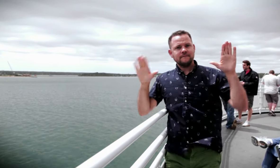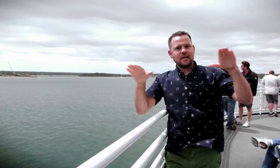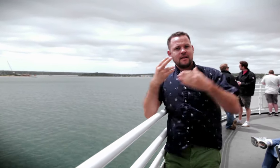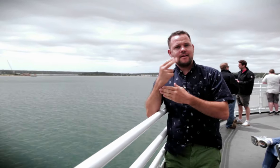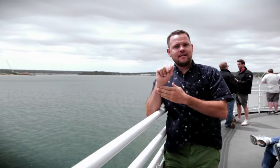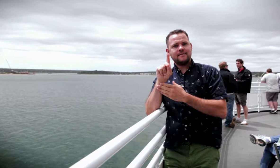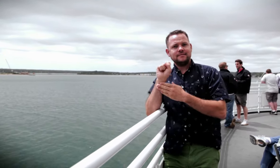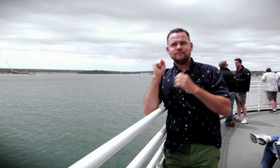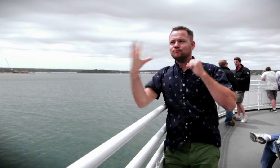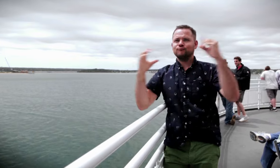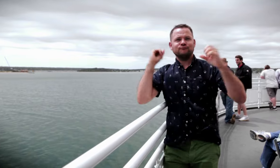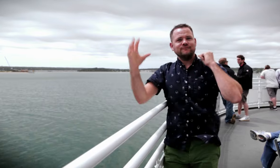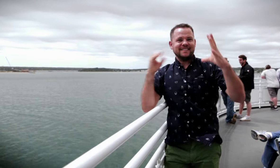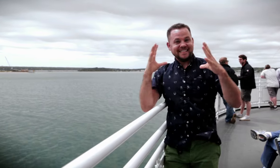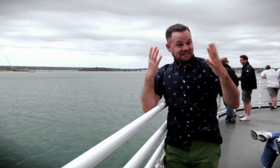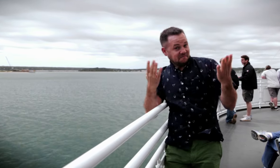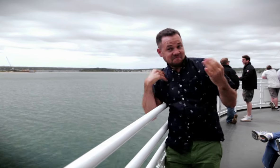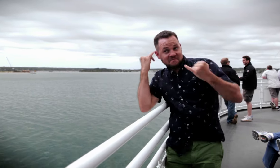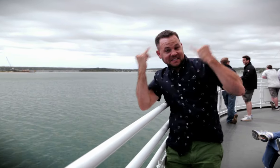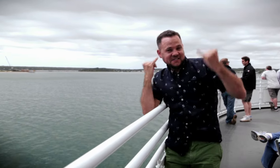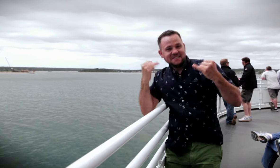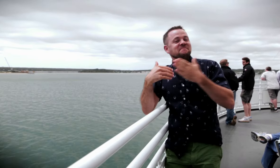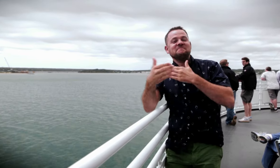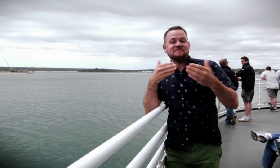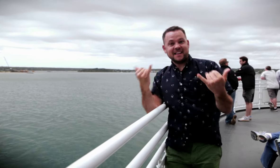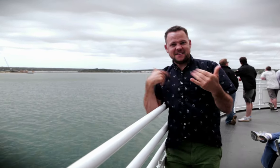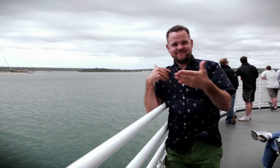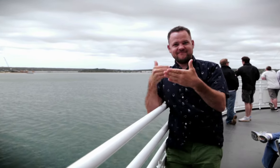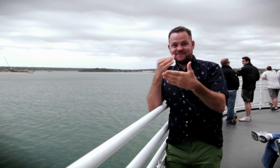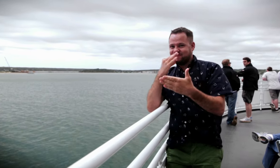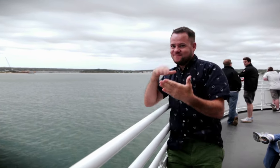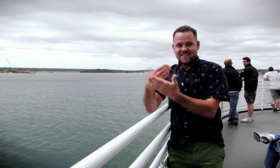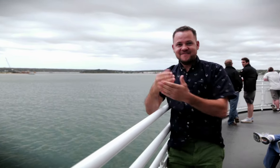Could it be a sign of flying hands to come? Anyway...